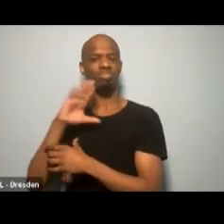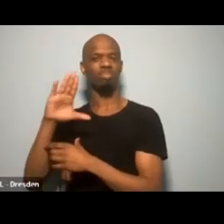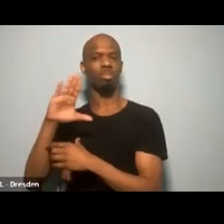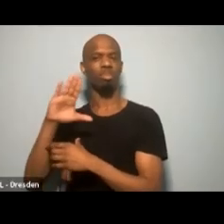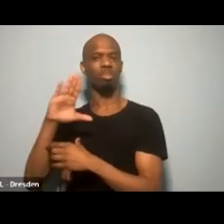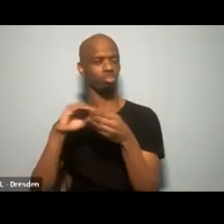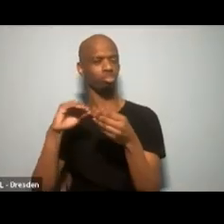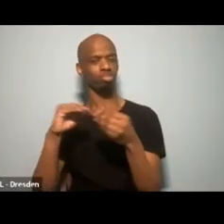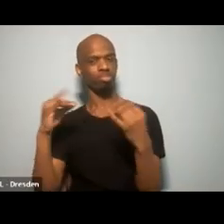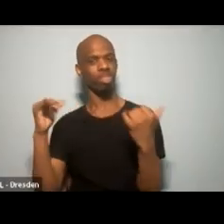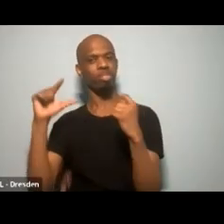Thank you.